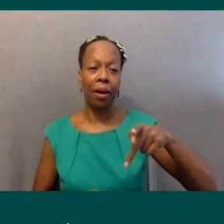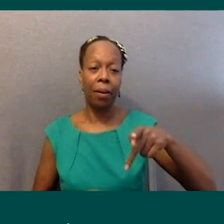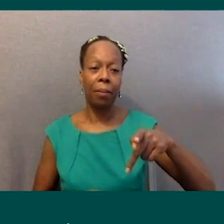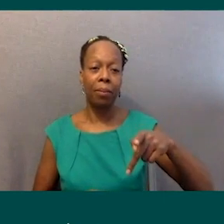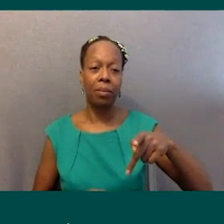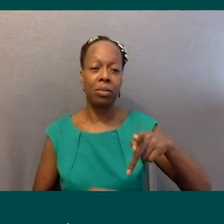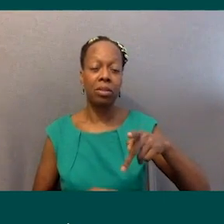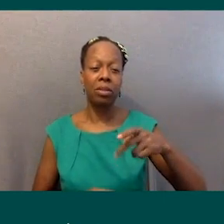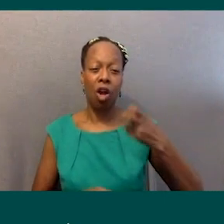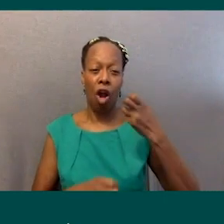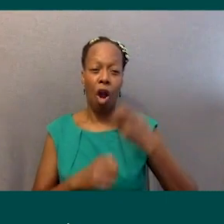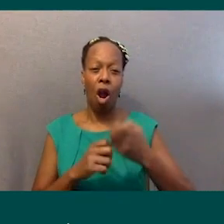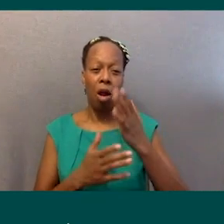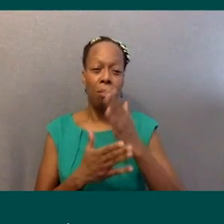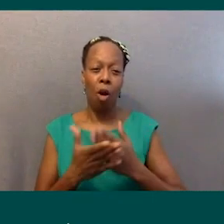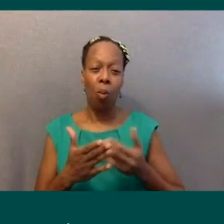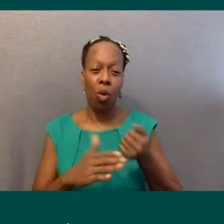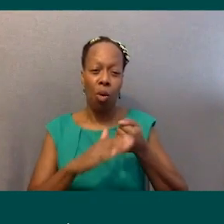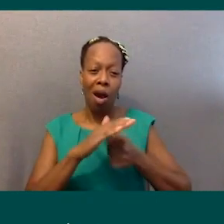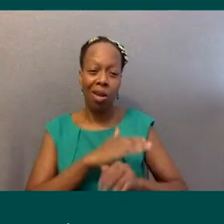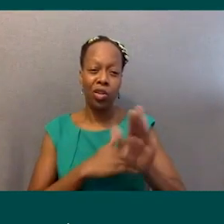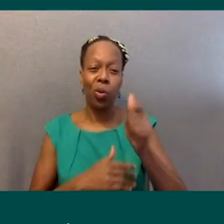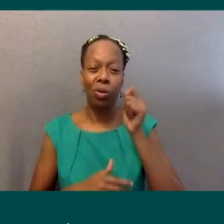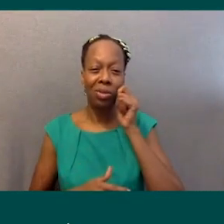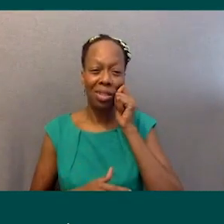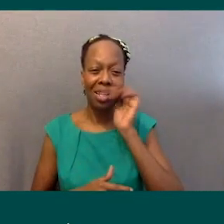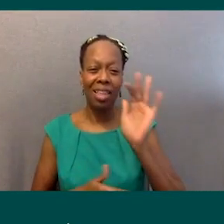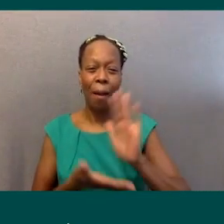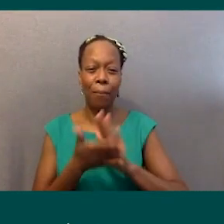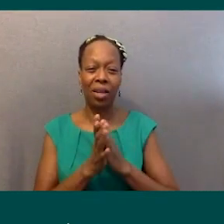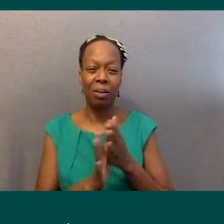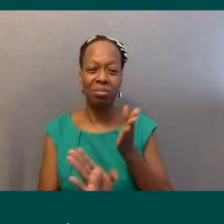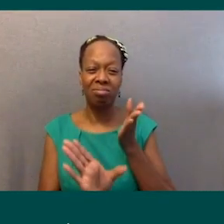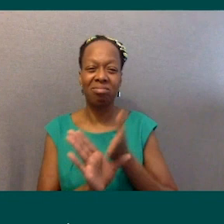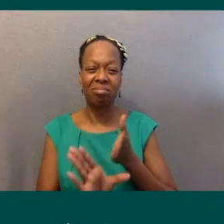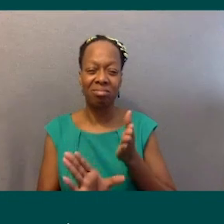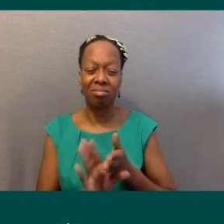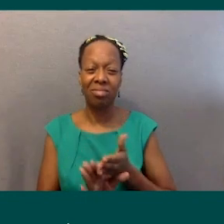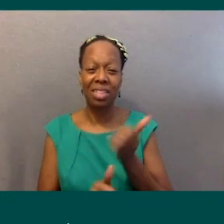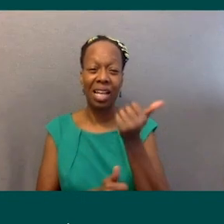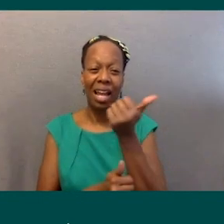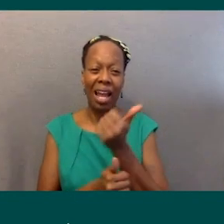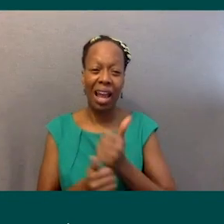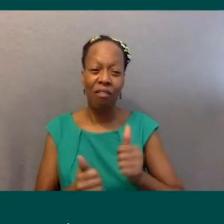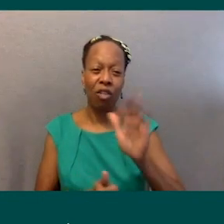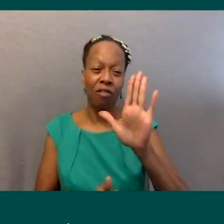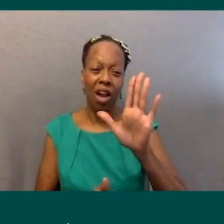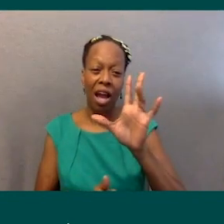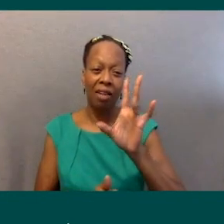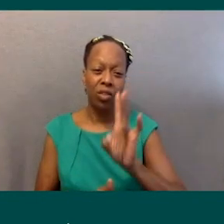over your skin, so that's gonna bother, every five to seven years, you have to change the pump,